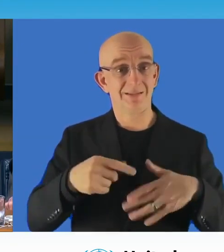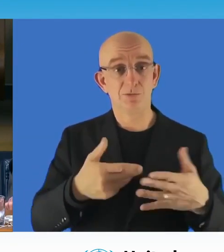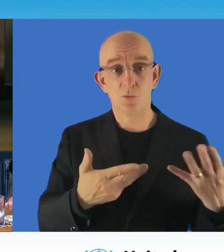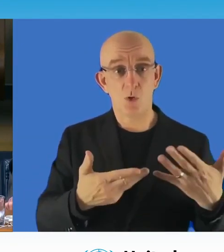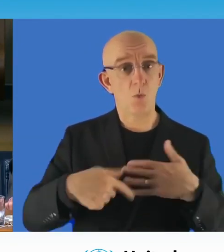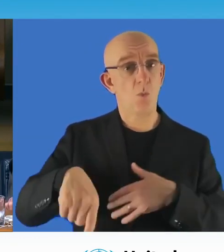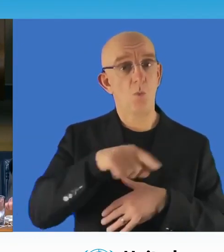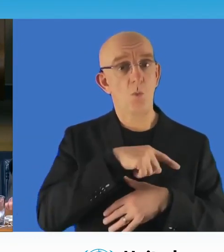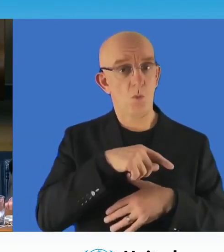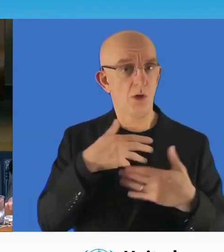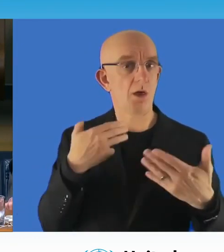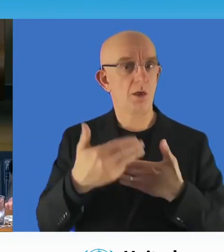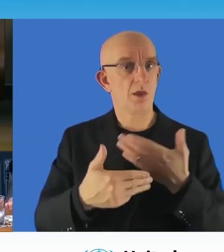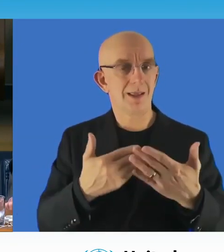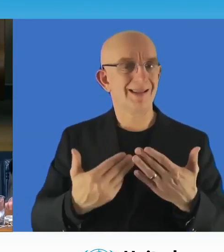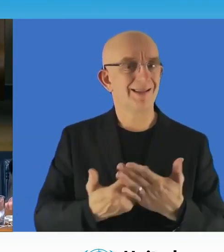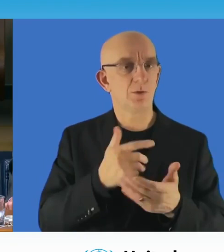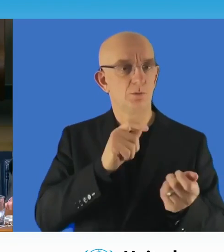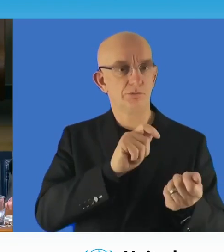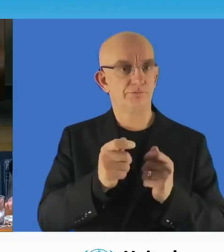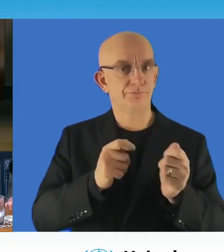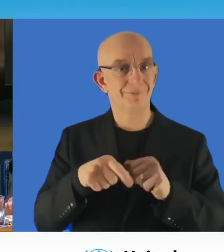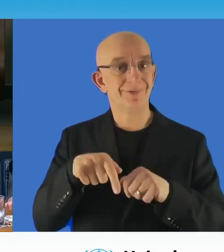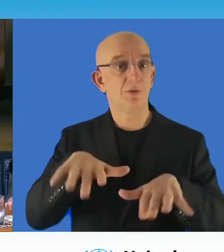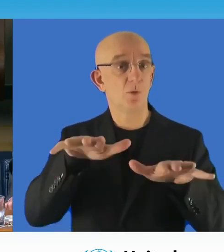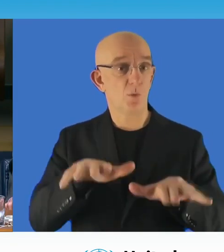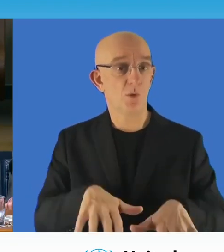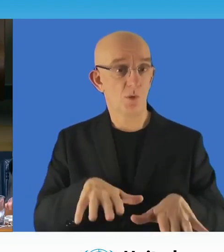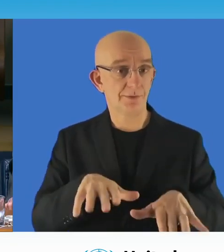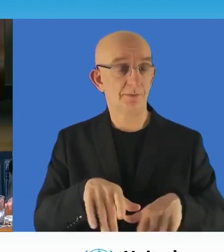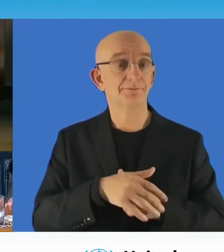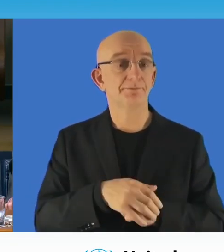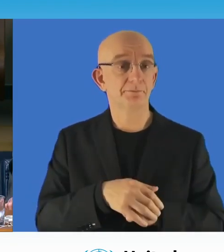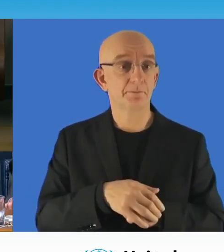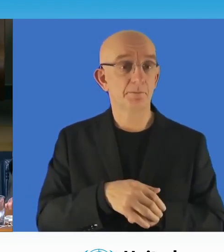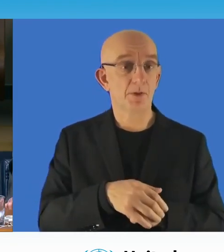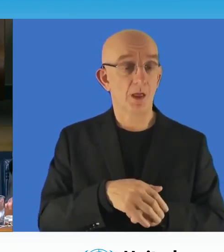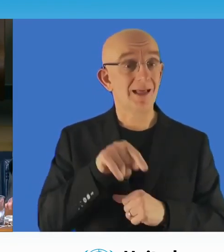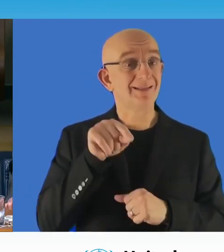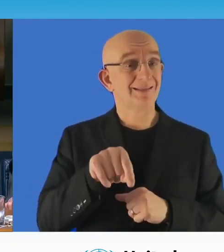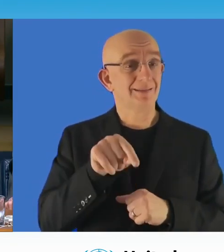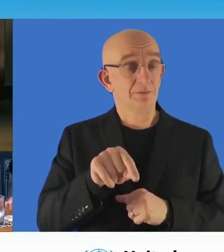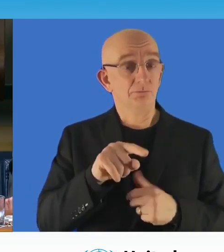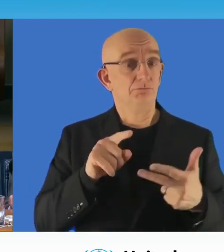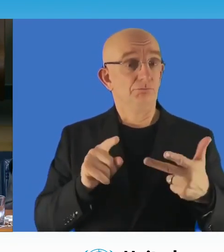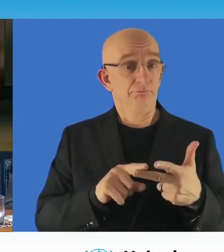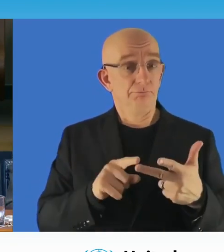past four years our disability inclusion work was supported by the adoption of an organization-wide